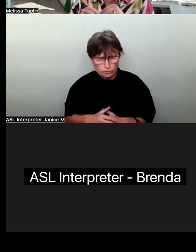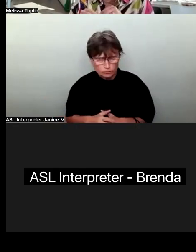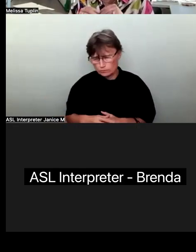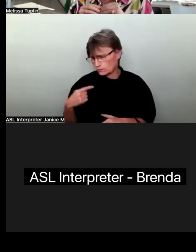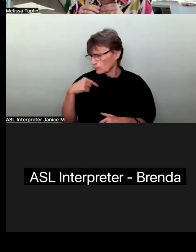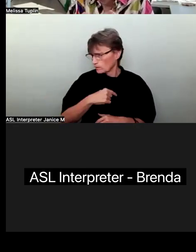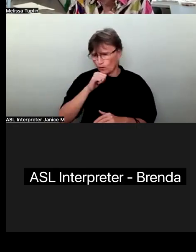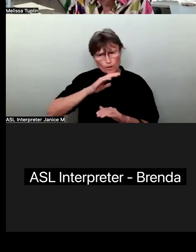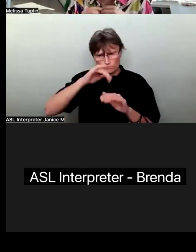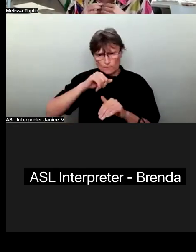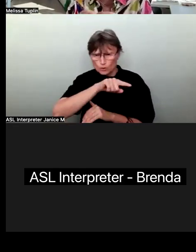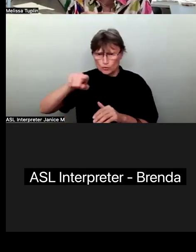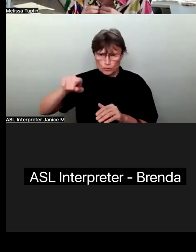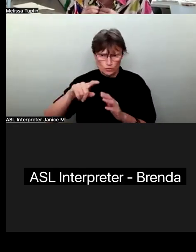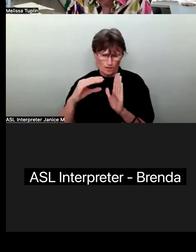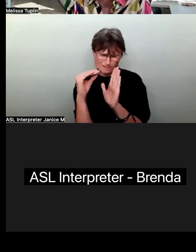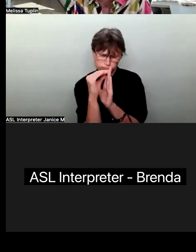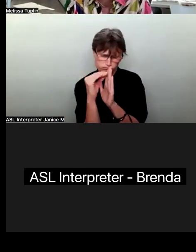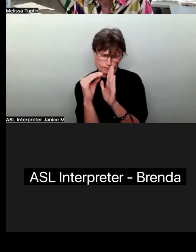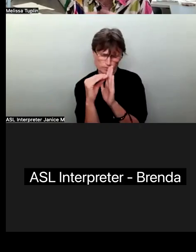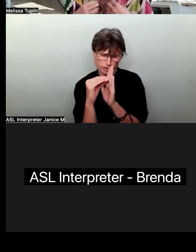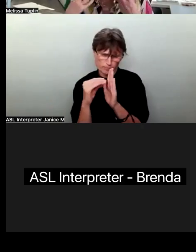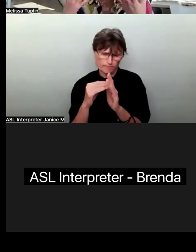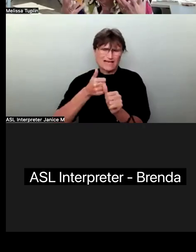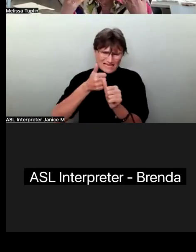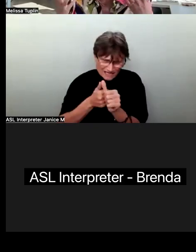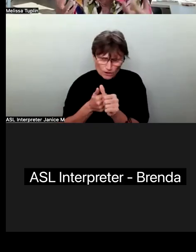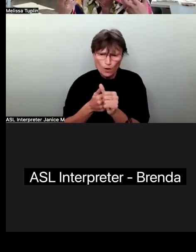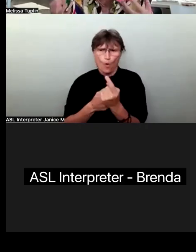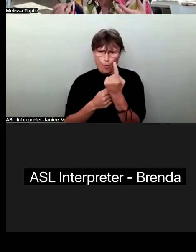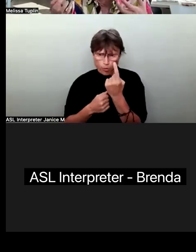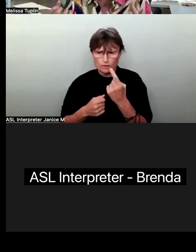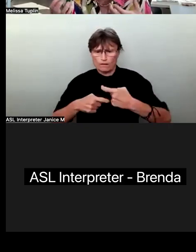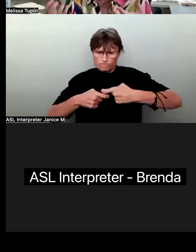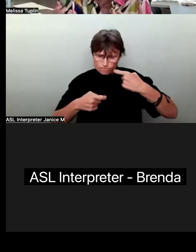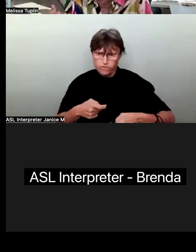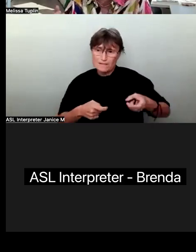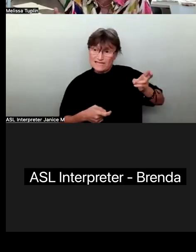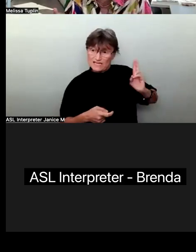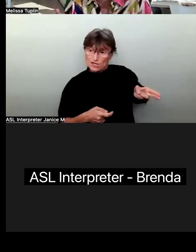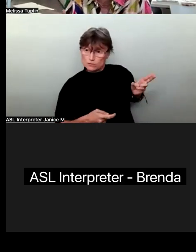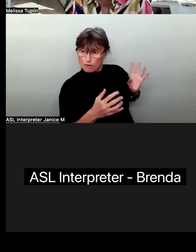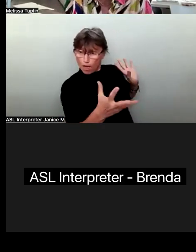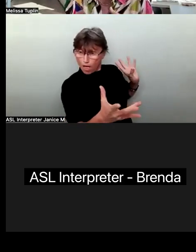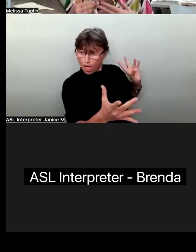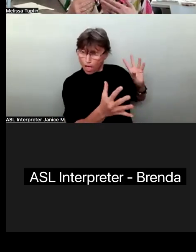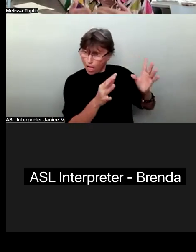single systemic or historic barrier that could possibly ever exist for your organization. We